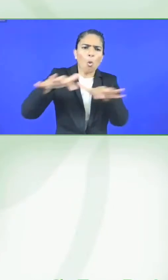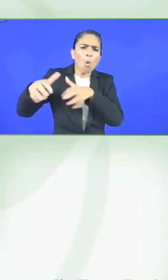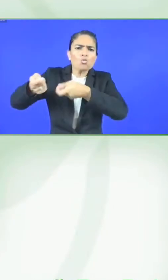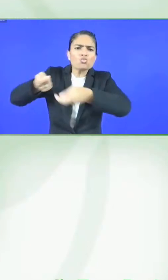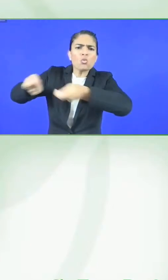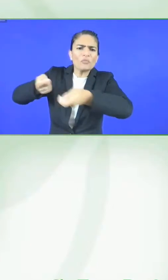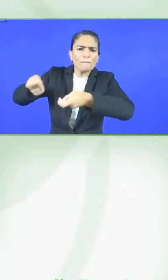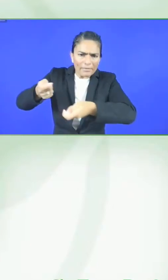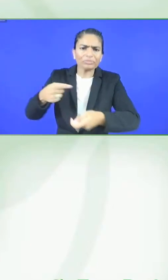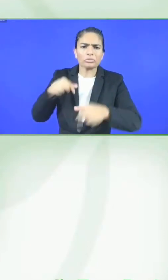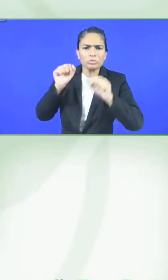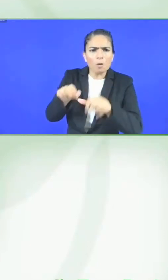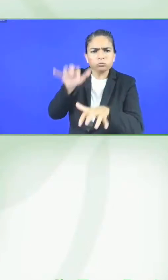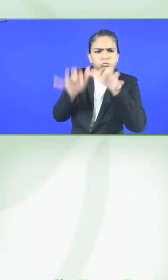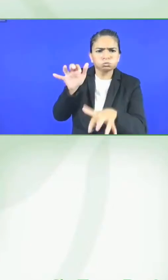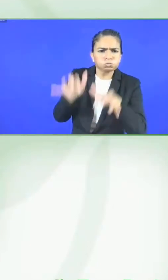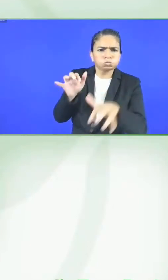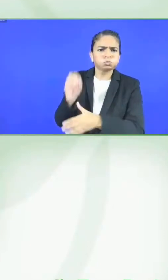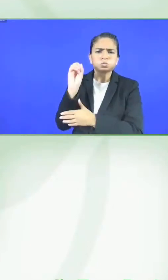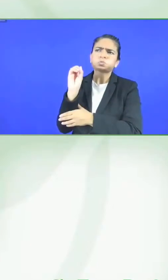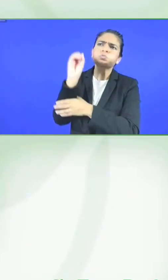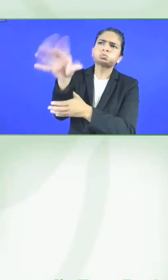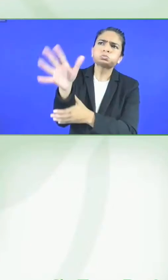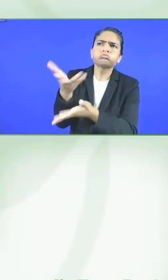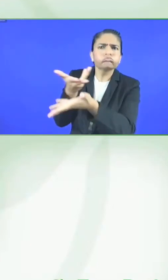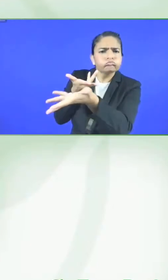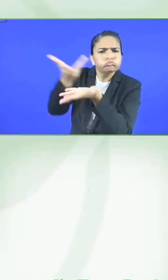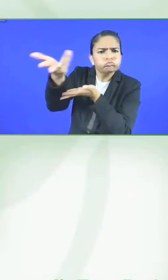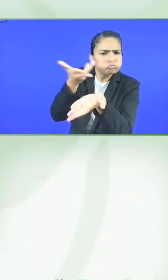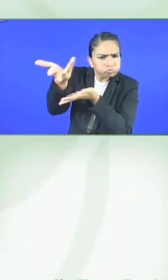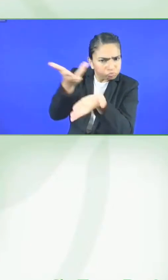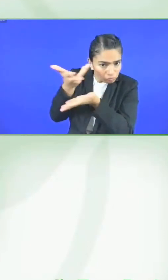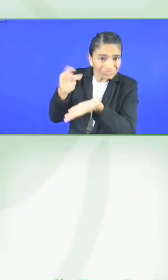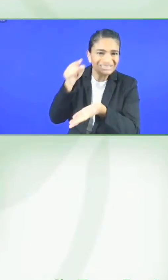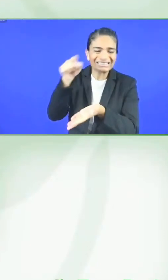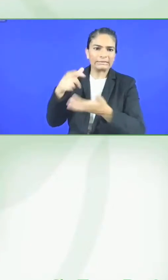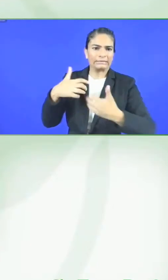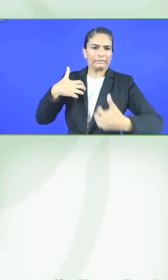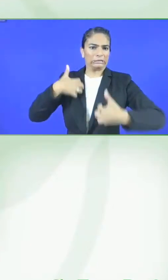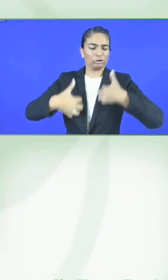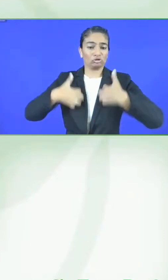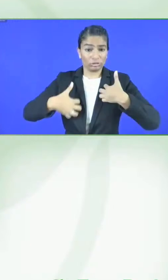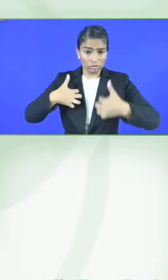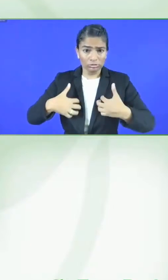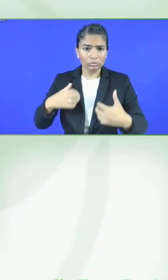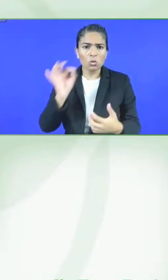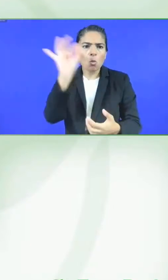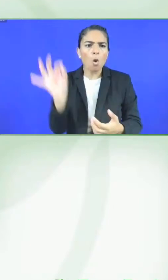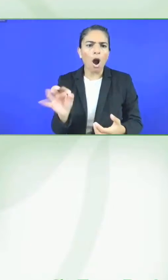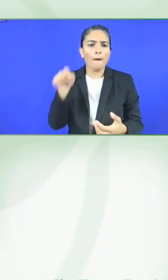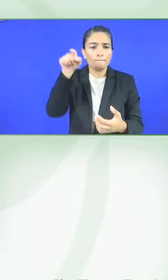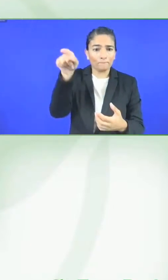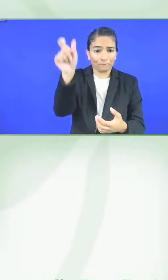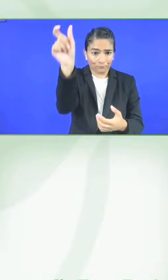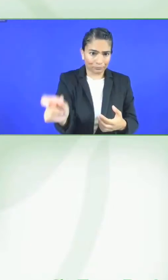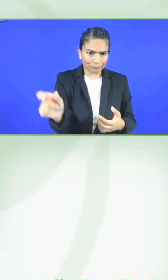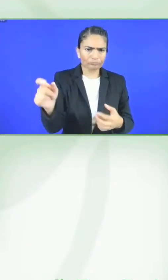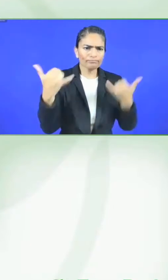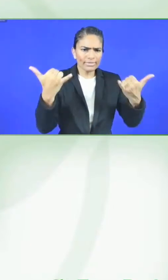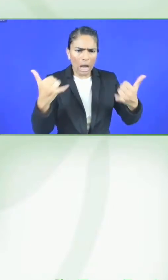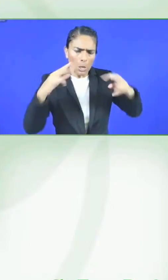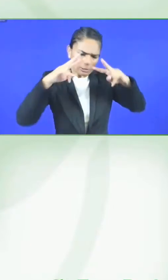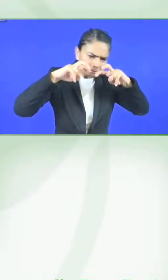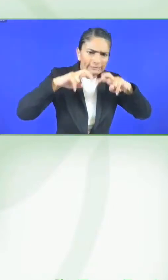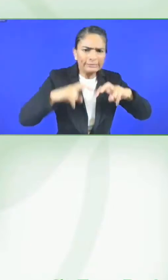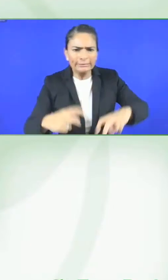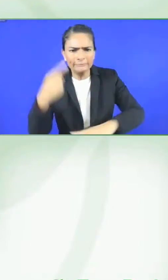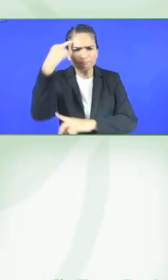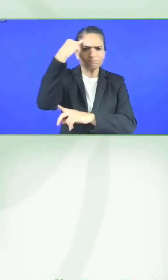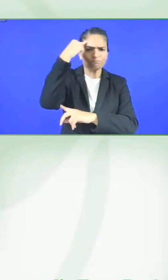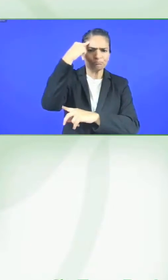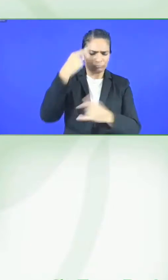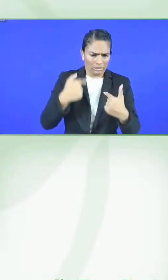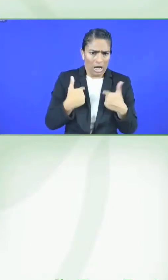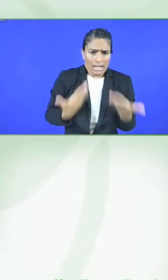The process of casting your vote in the case of so near, is quite accessible, and thus